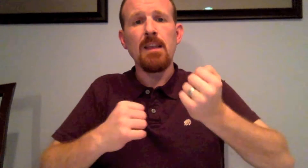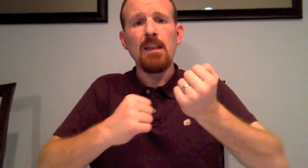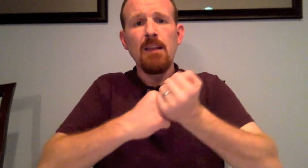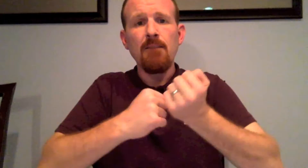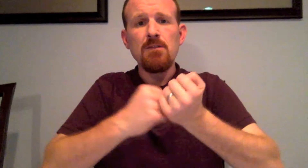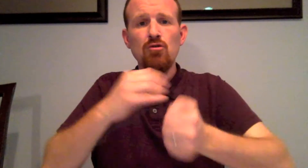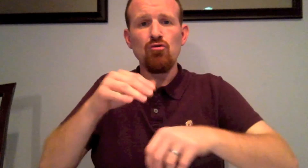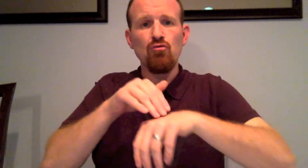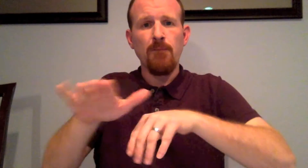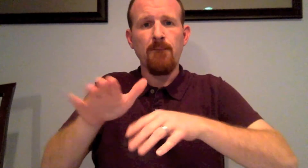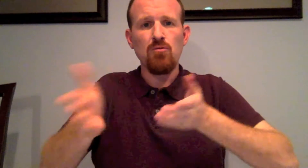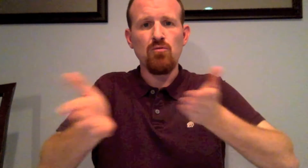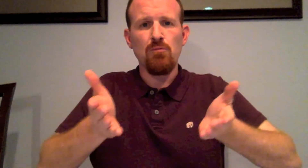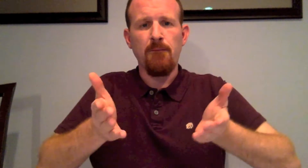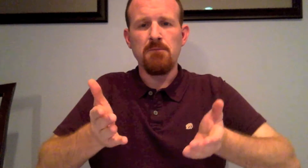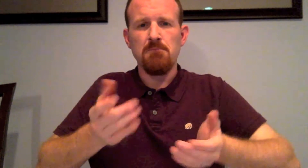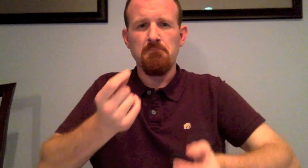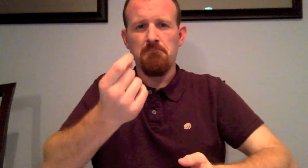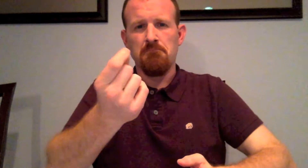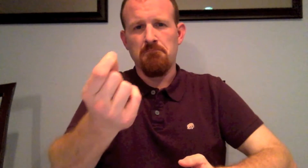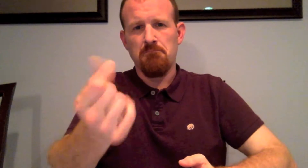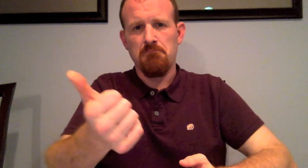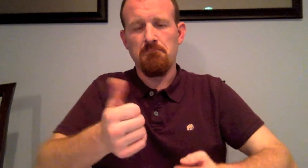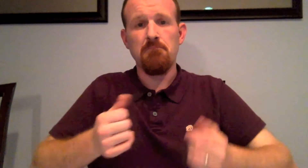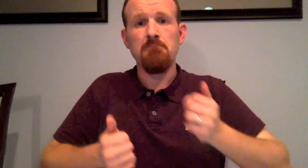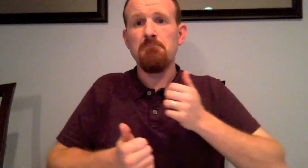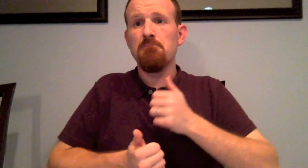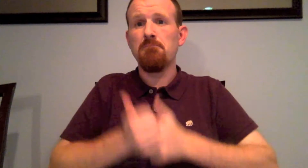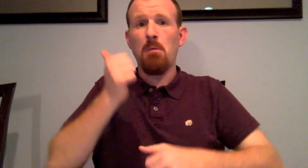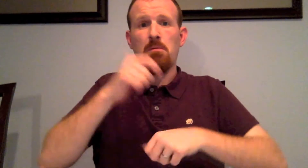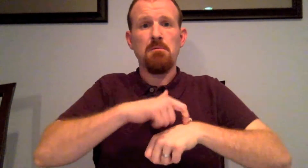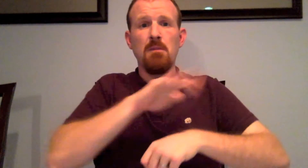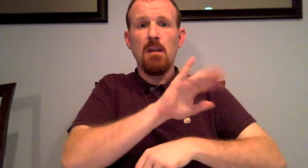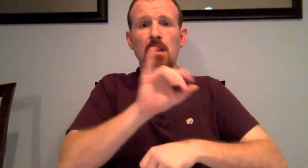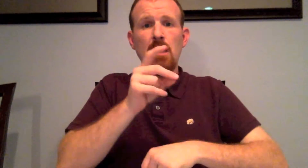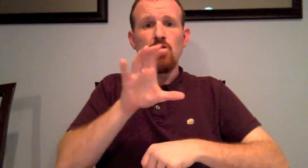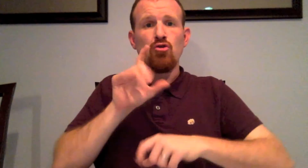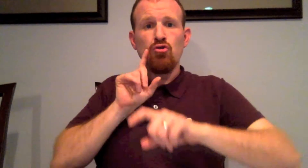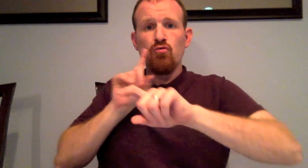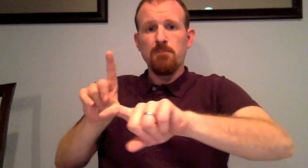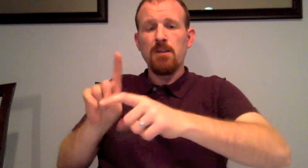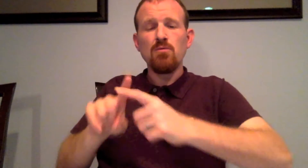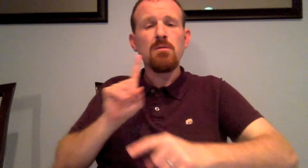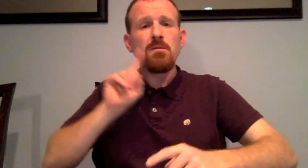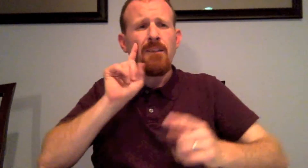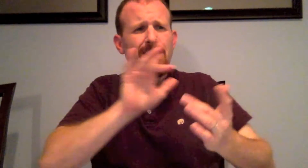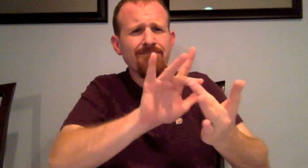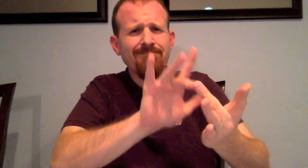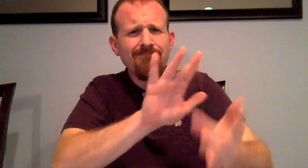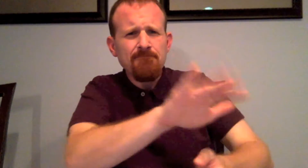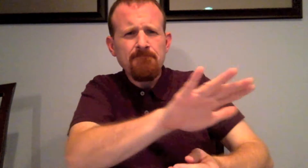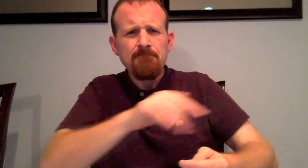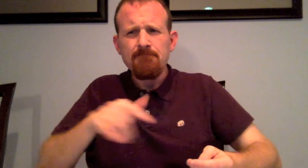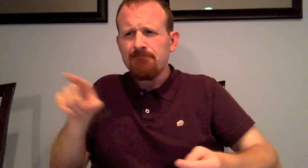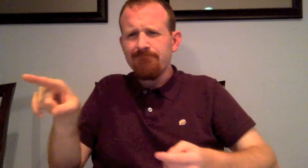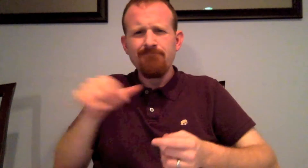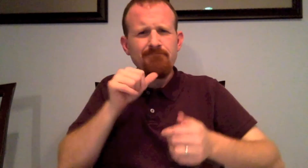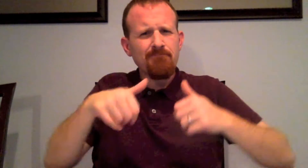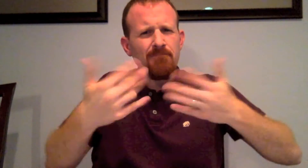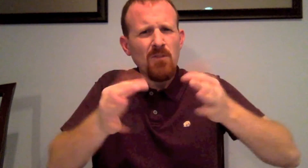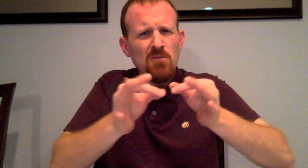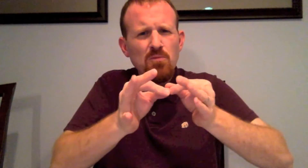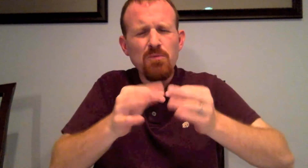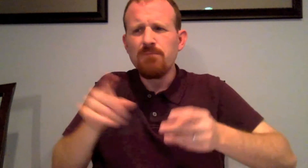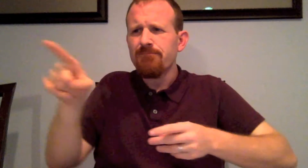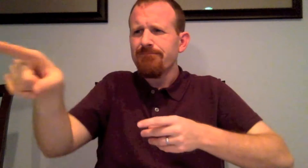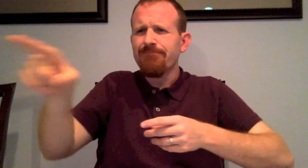Second of all, advocacy and referral services were hardly provided. The community members would contact IDHHC with various concerns or issues such as interpreting services not being provided